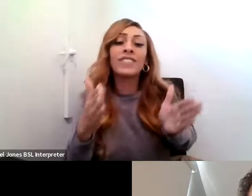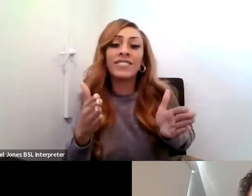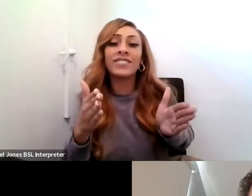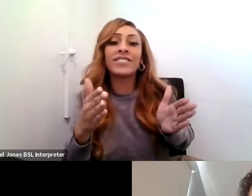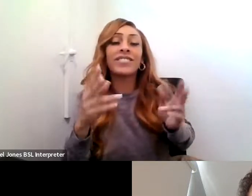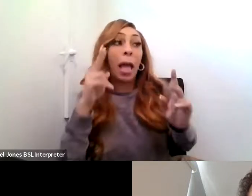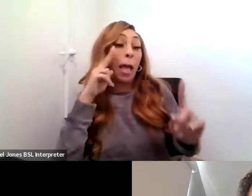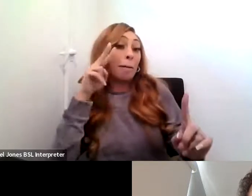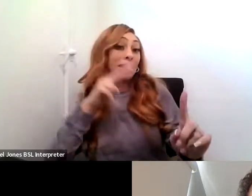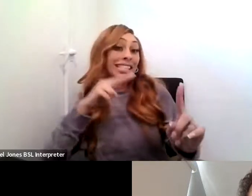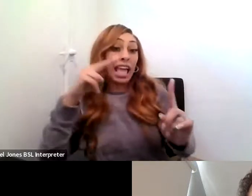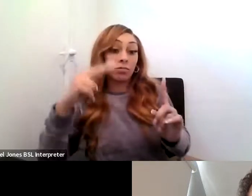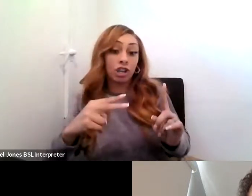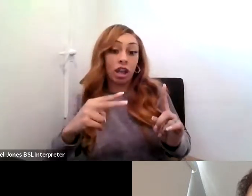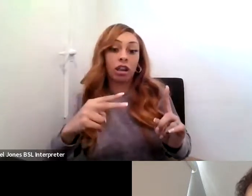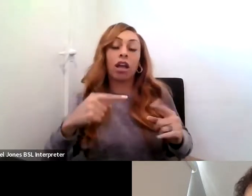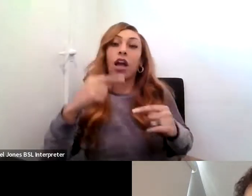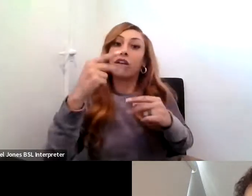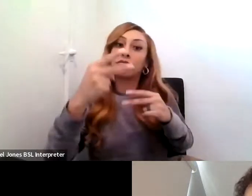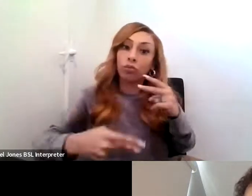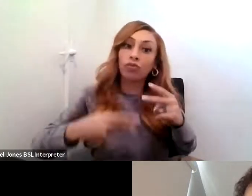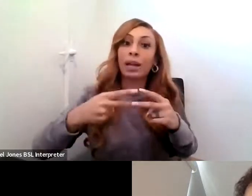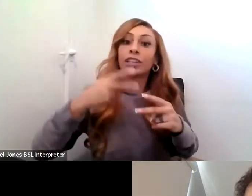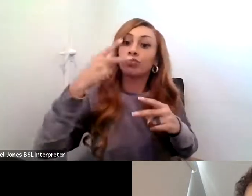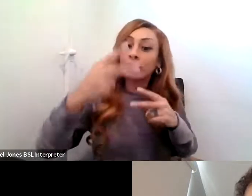that we encounter time and again, that accessibility is an add-on,